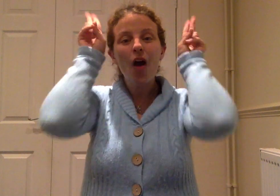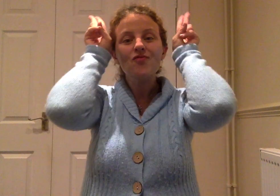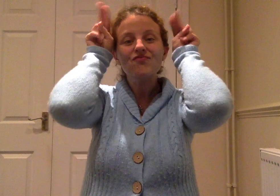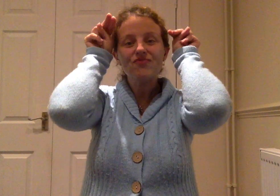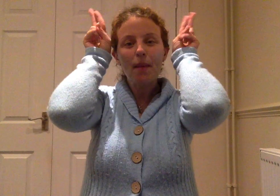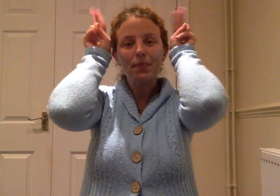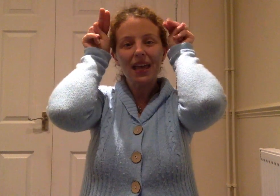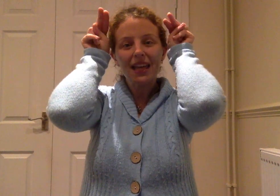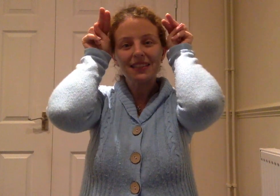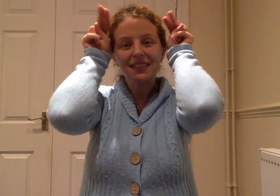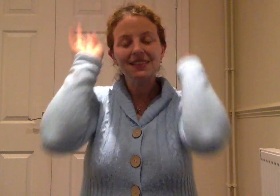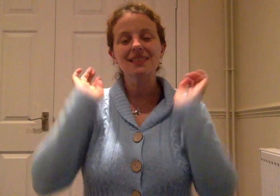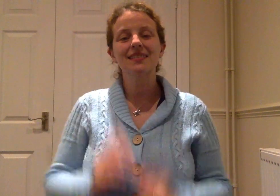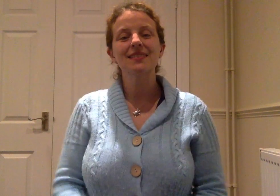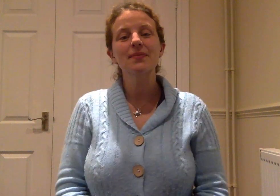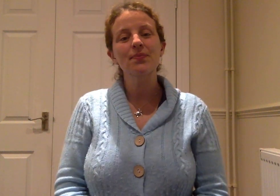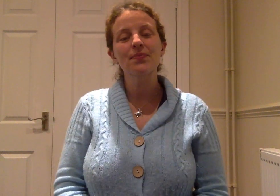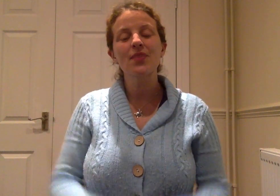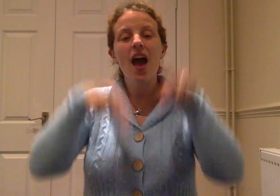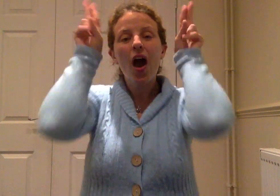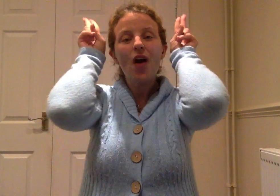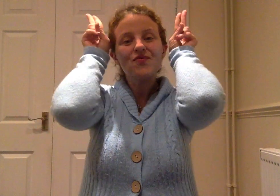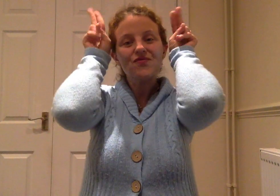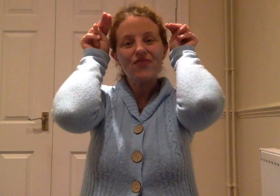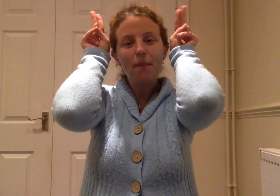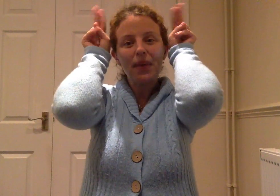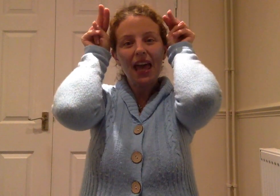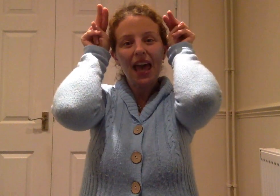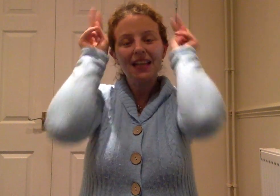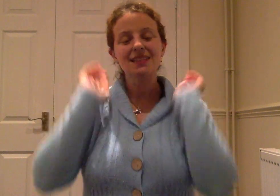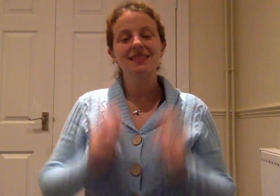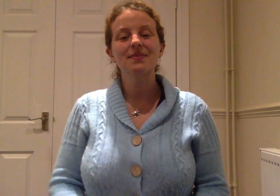Rabbit